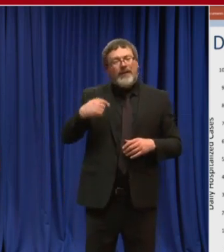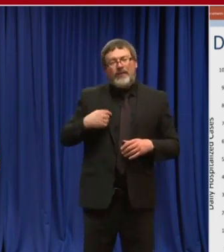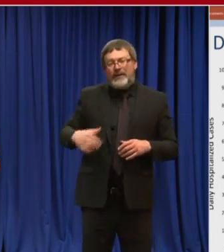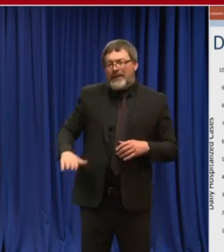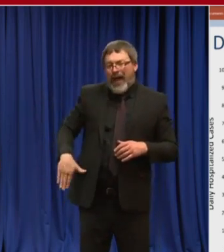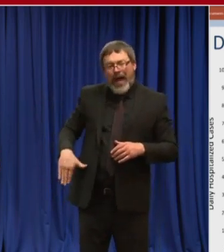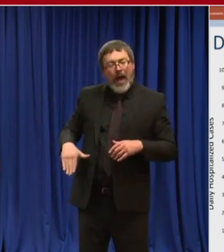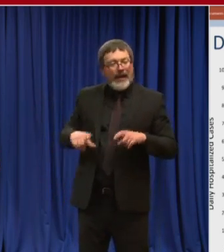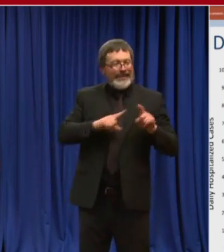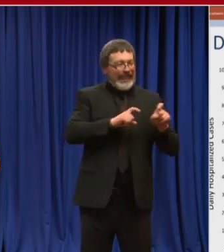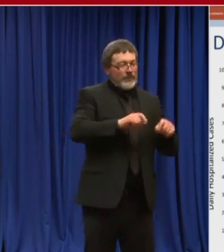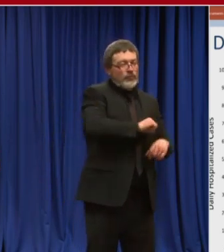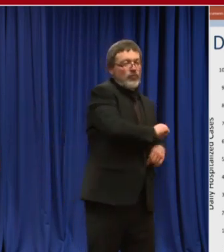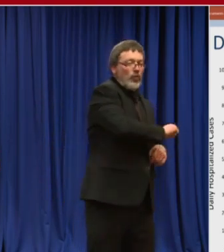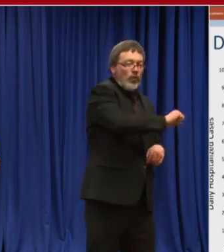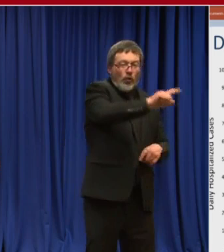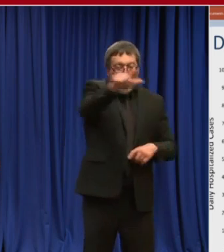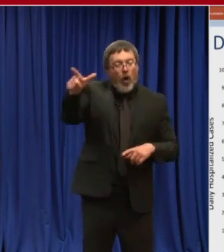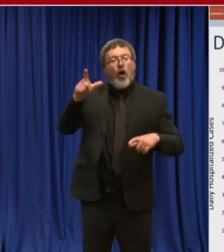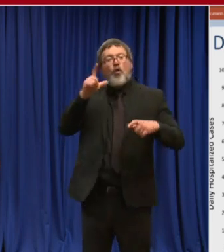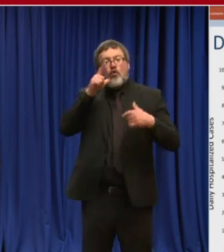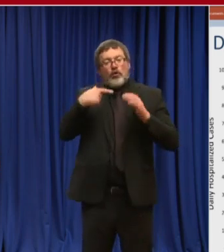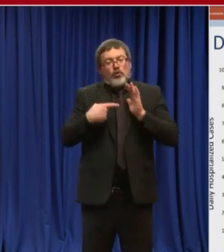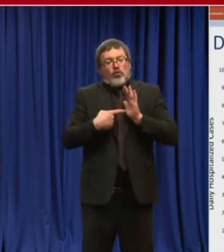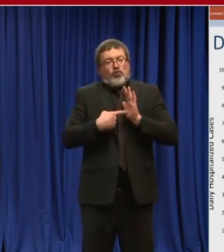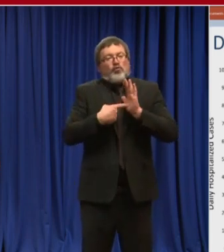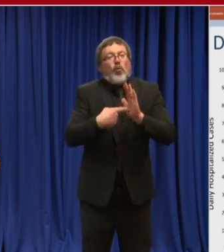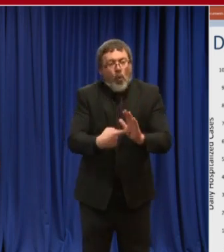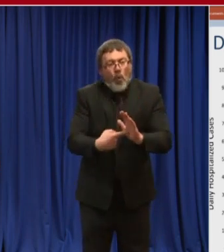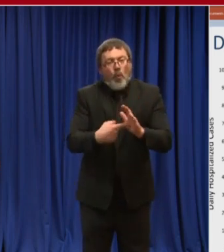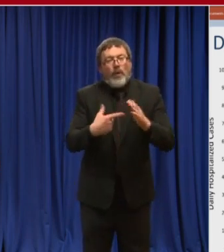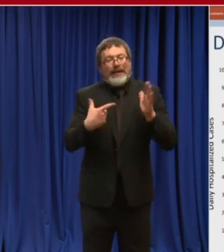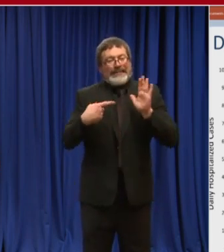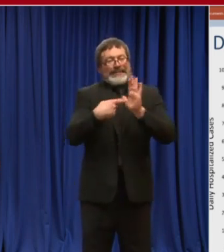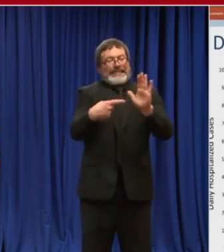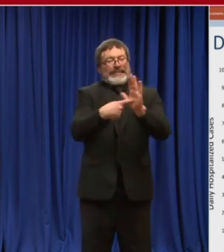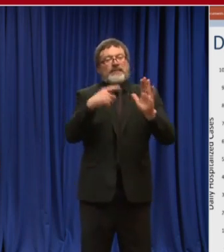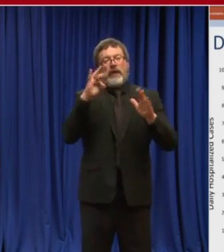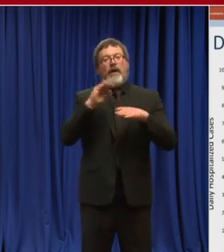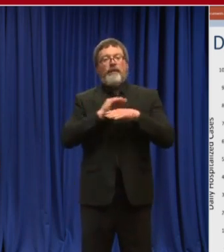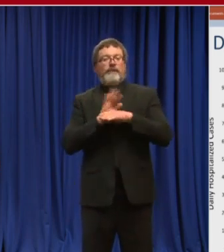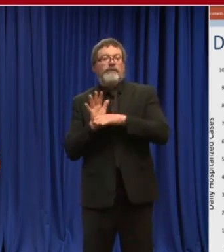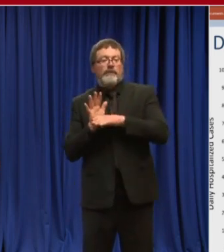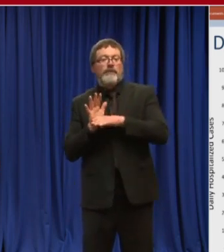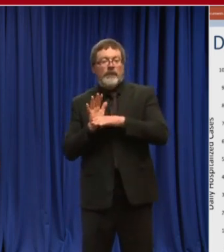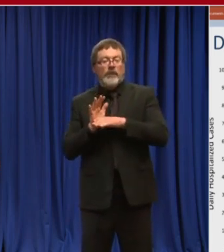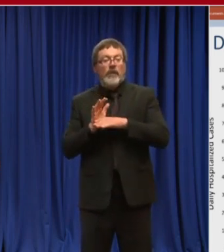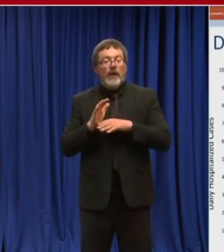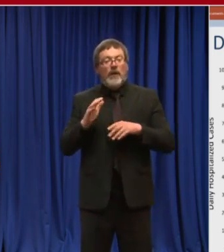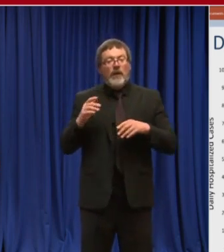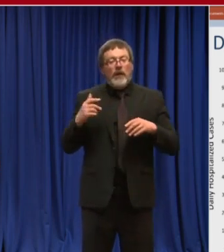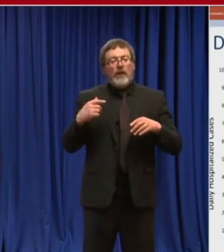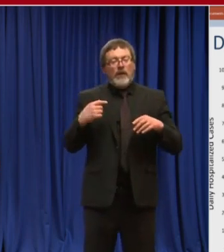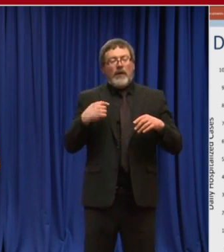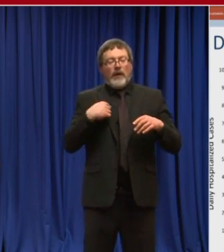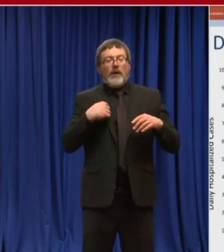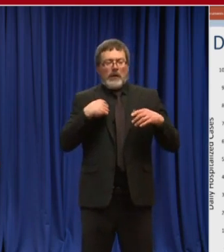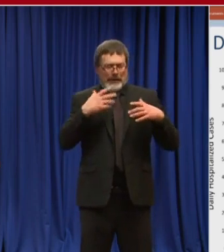AND SO THE THERE IS THE TOTAL NUMBER OF CONFIRMED CASES IN THE STATE CAN GIVE SOME EVIDENCE FOR THE TRAJECTORY, BUT THERE’S LIMITATIONS.